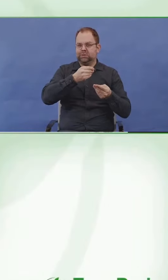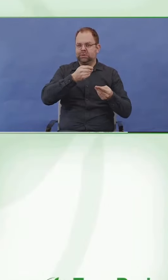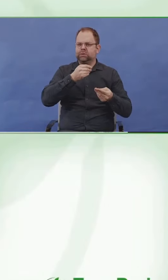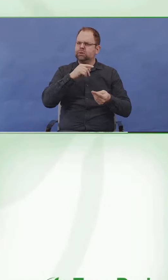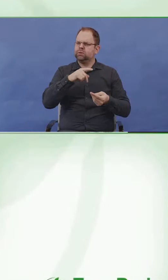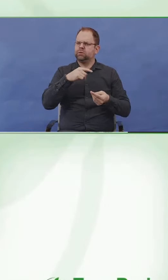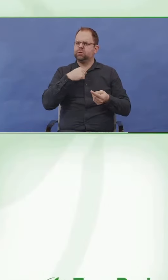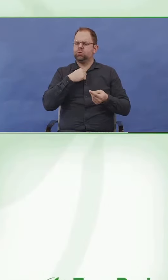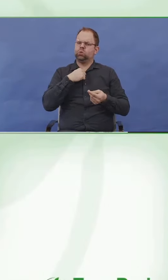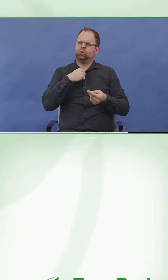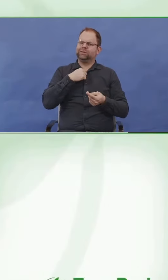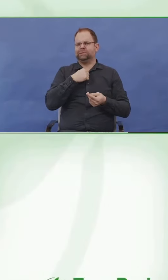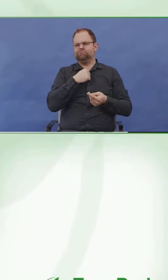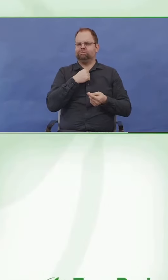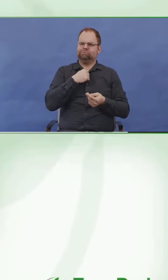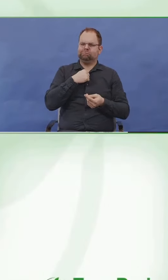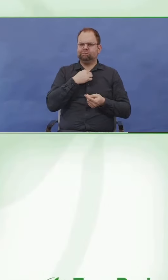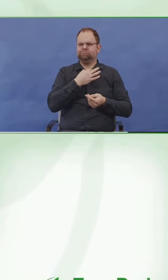discussion just because of that.